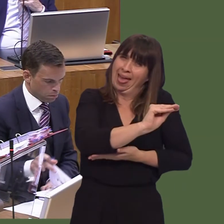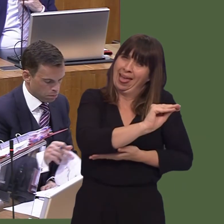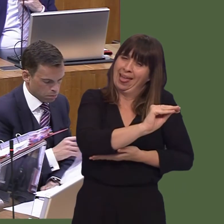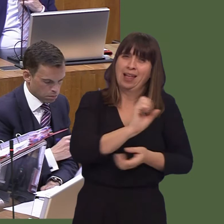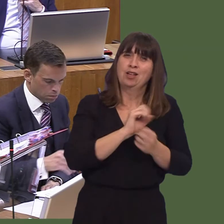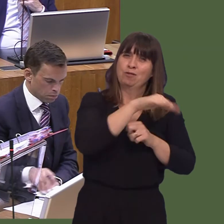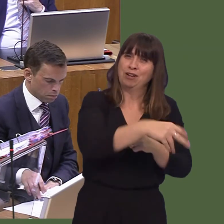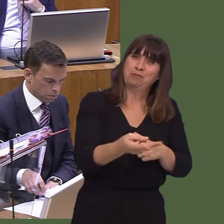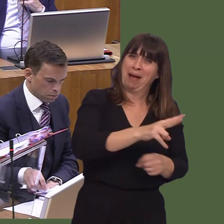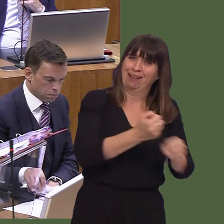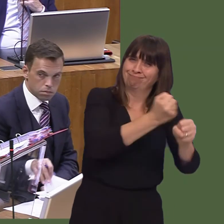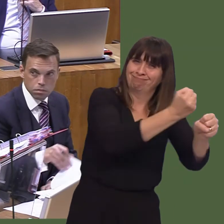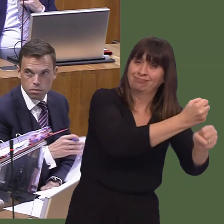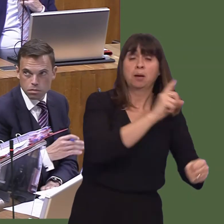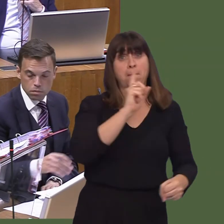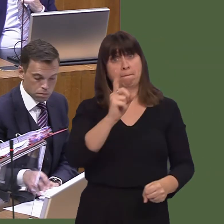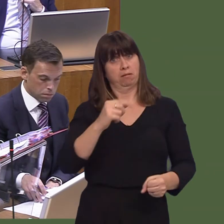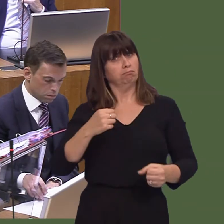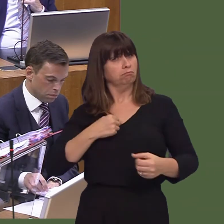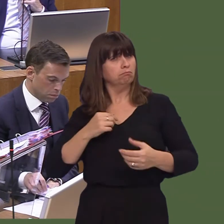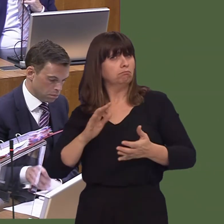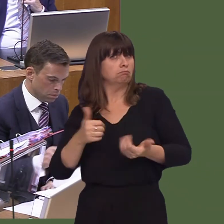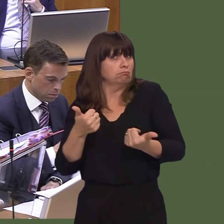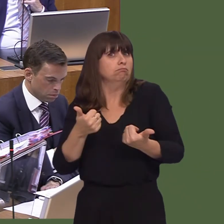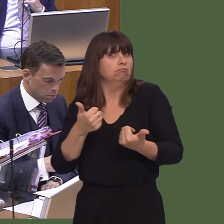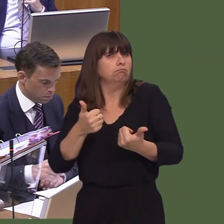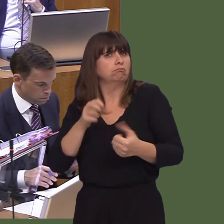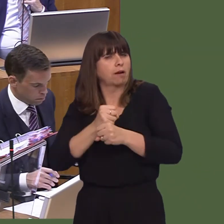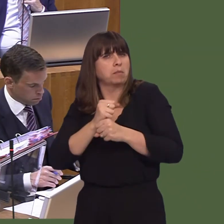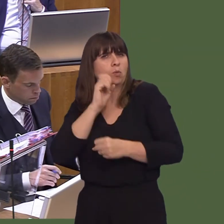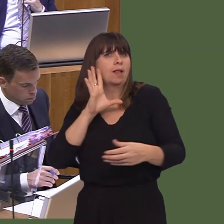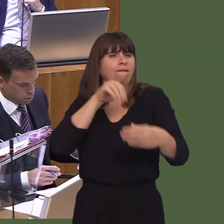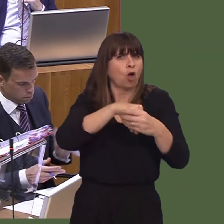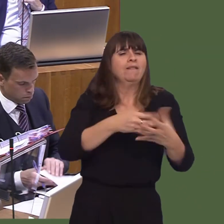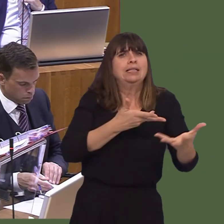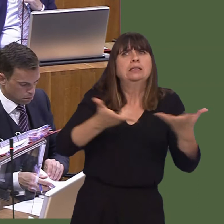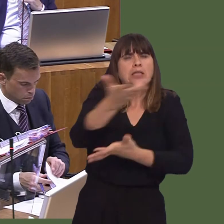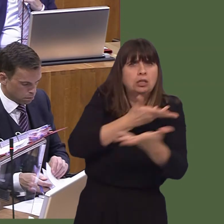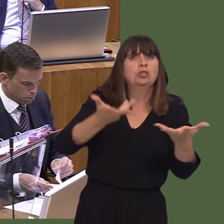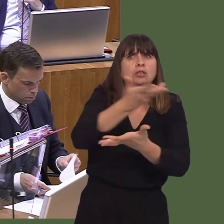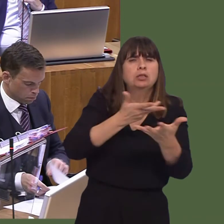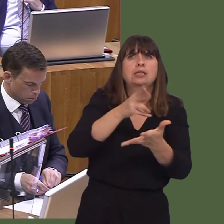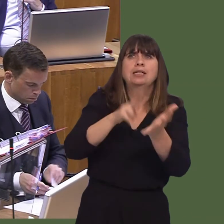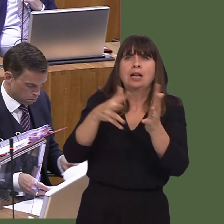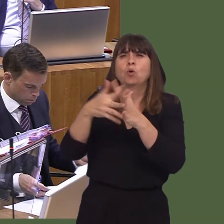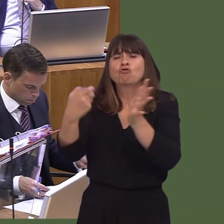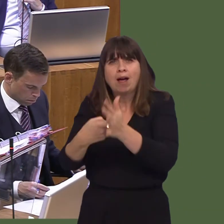but we are very happy for officials to be engaged in any and all of the discussions between the Isle of Anglesey County Council, Anglesey Central Railway company and Network